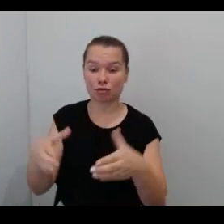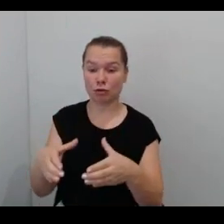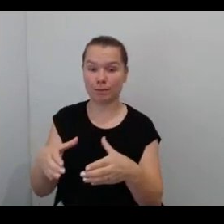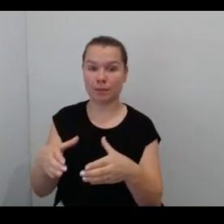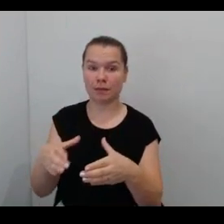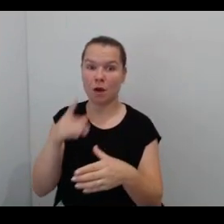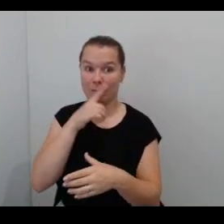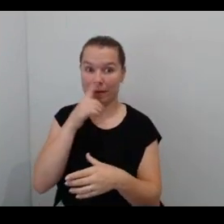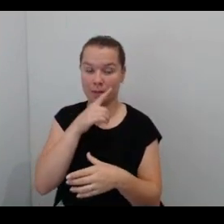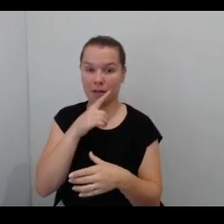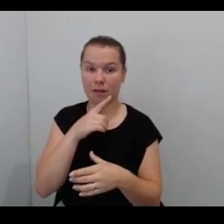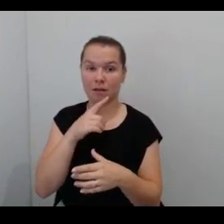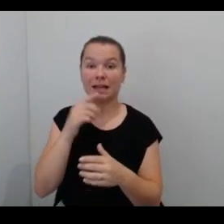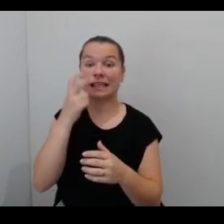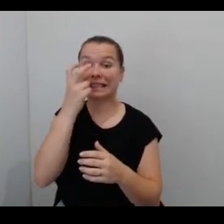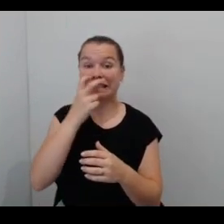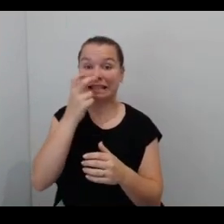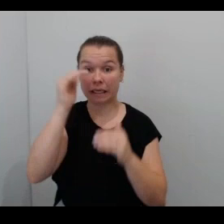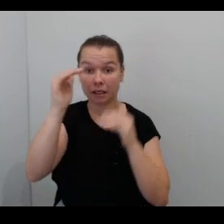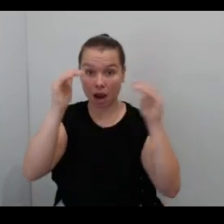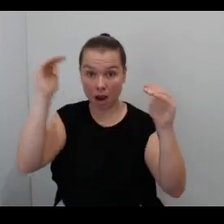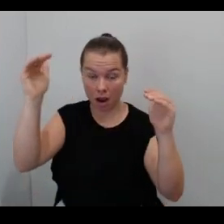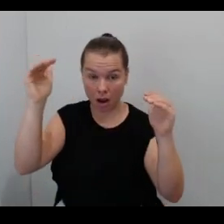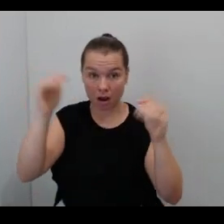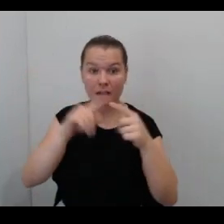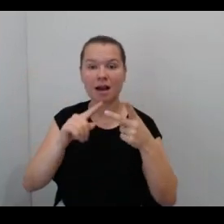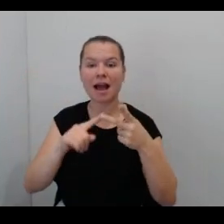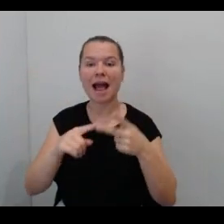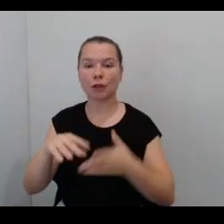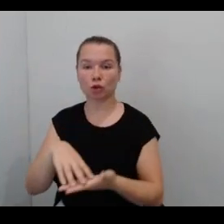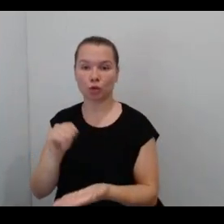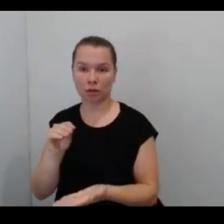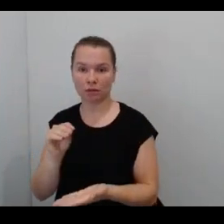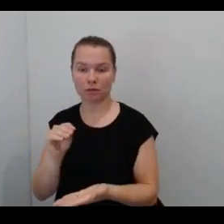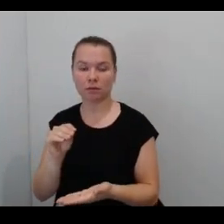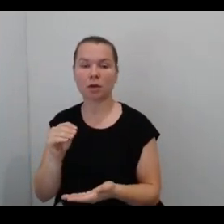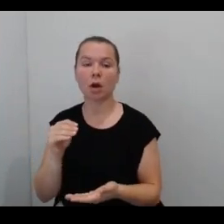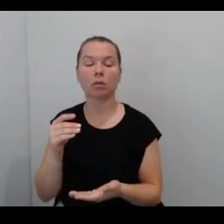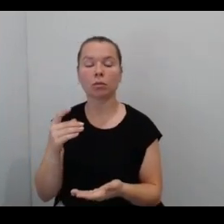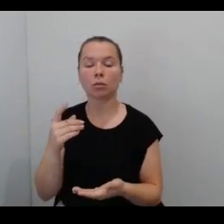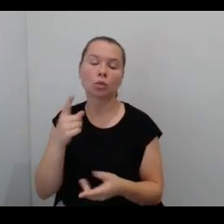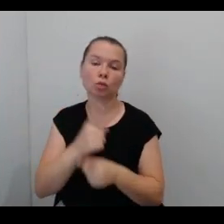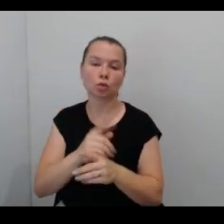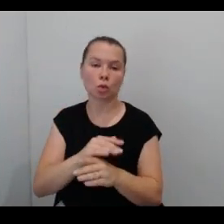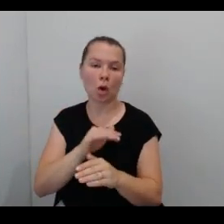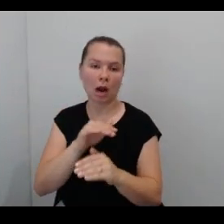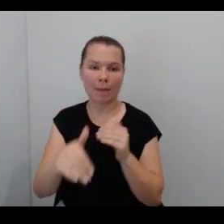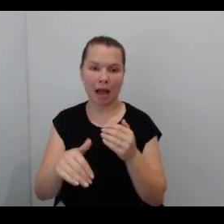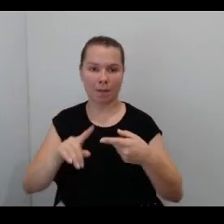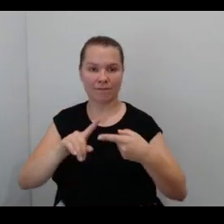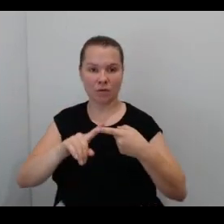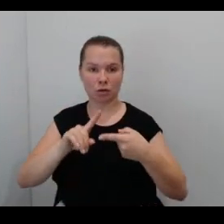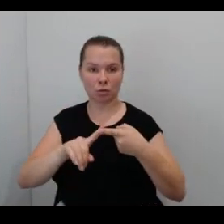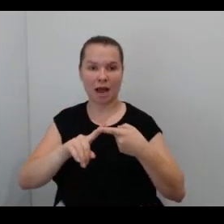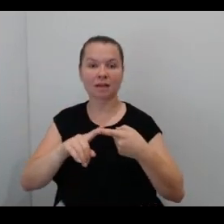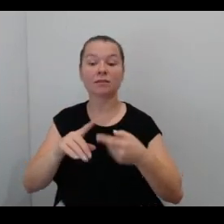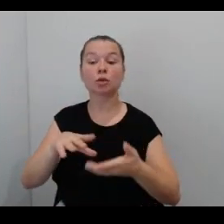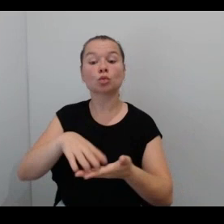One is around seniors, one is around students. We might start off with the question around students in public schools, if that's okay.